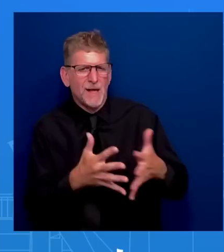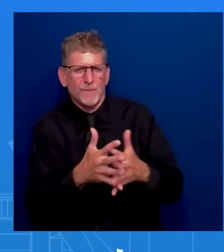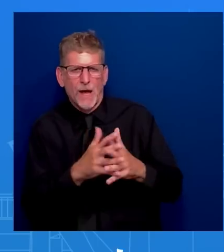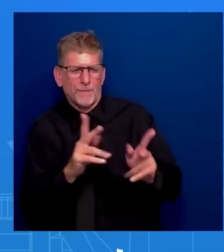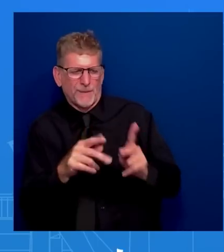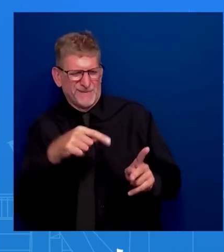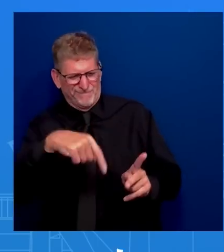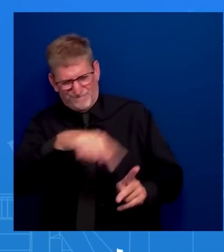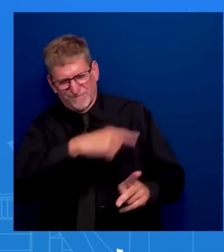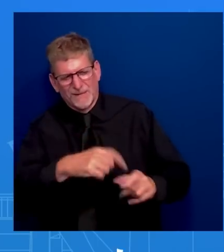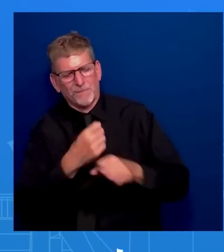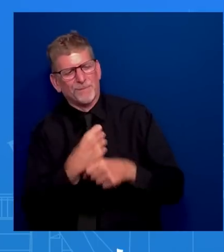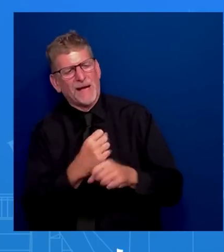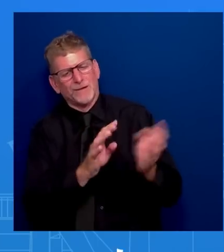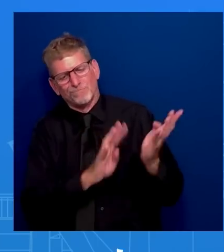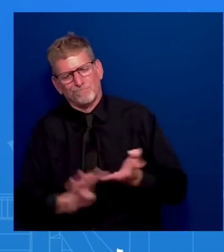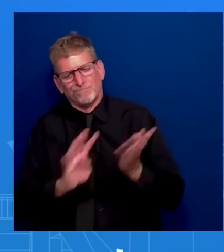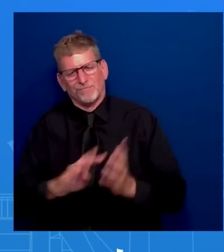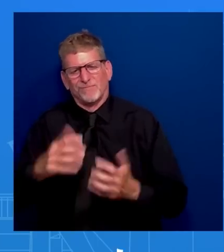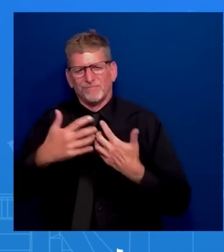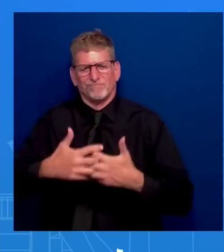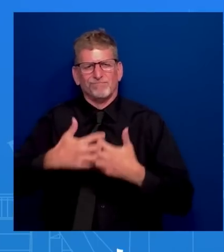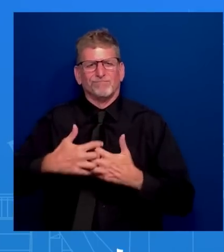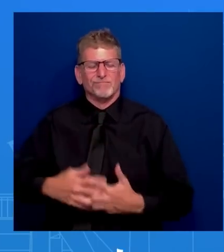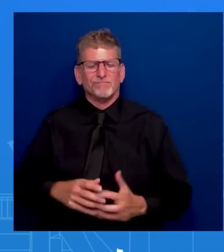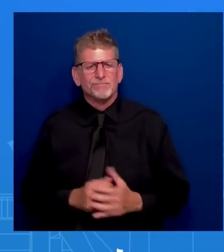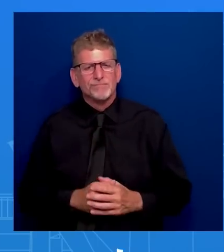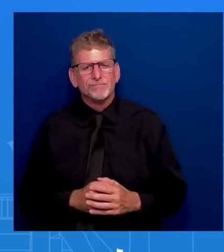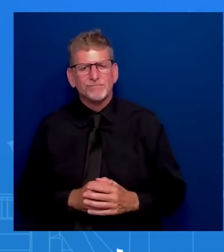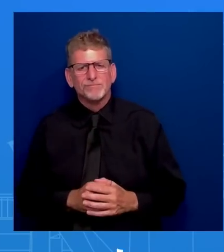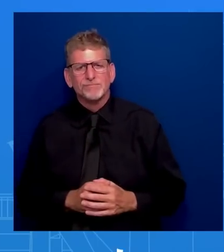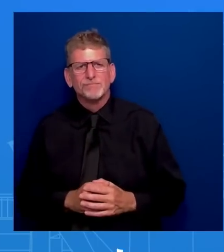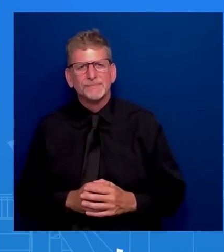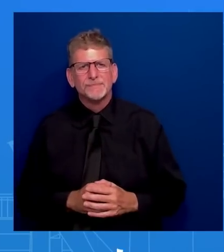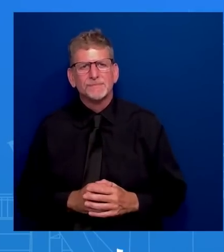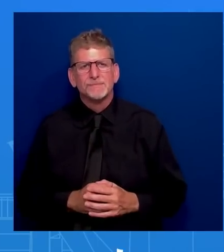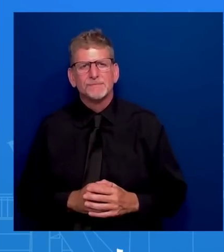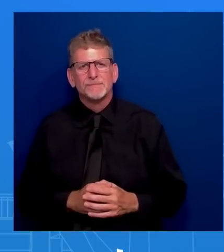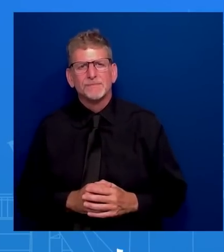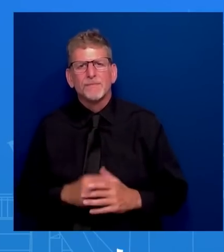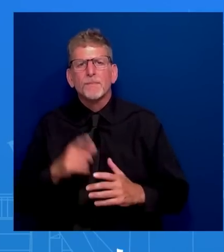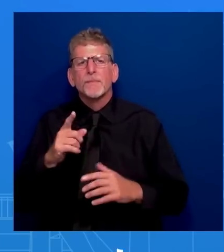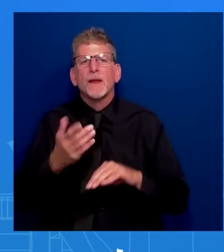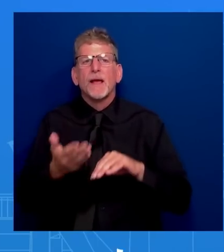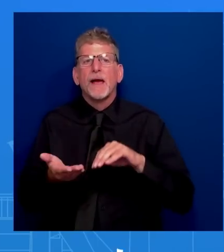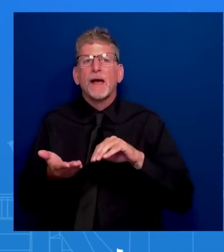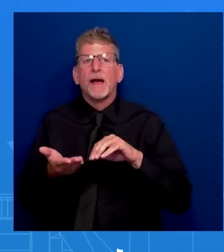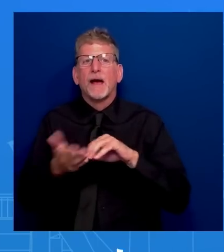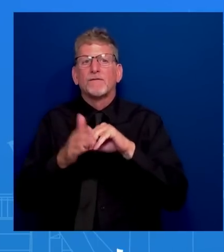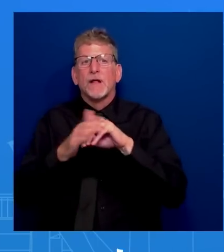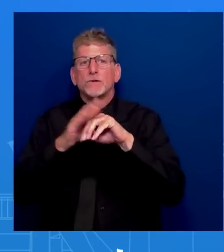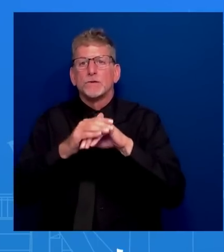with numbers coming out. Wanting to get more details about what the White House is prepared to do to help families on a fixed income